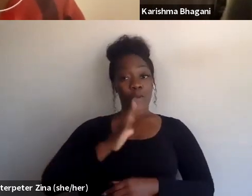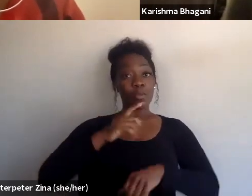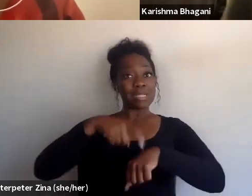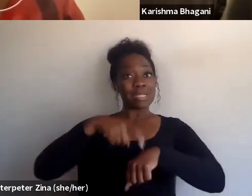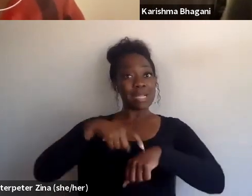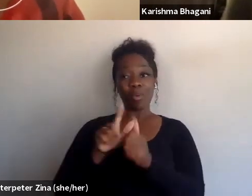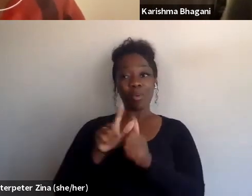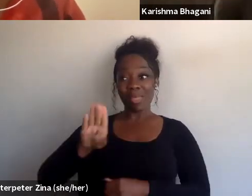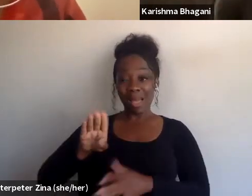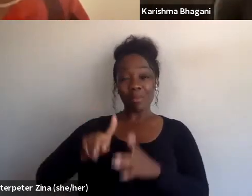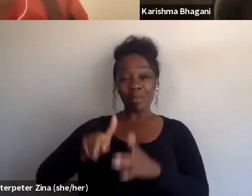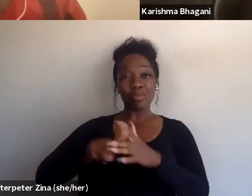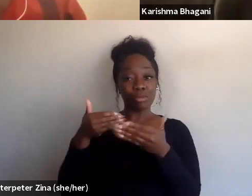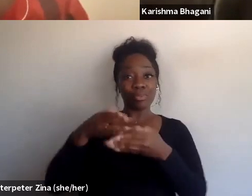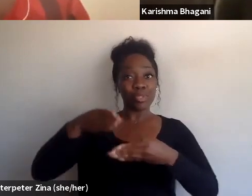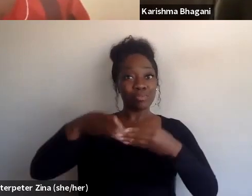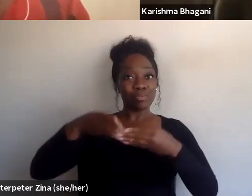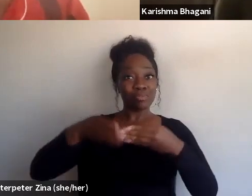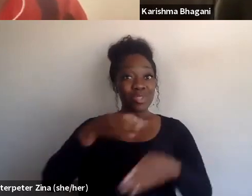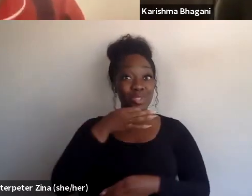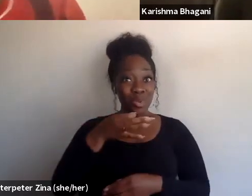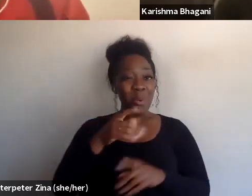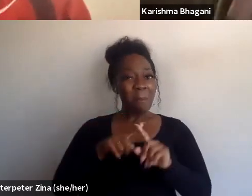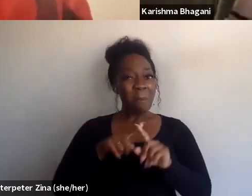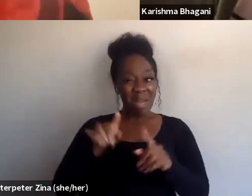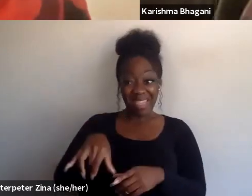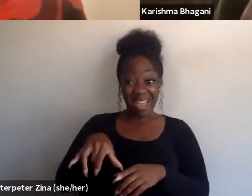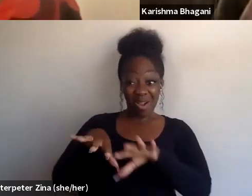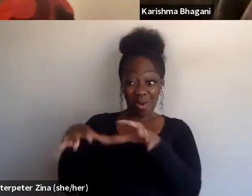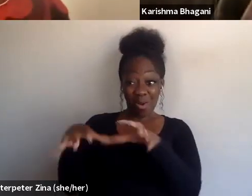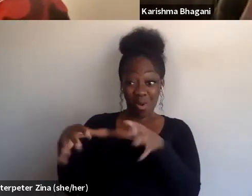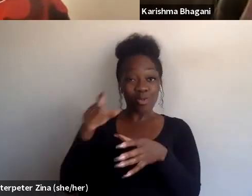we would have been in person actually for our festival at this moment. I know, yeah.